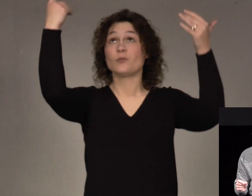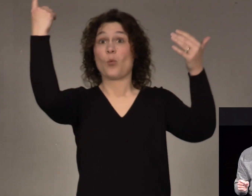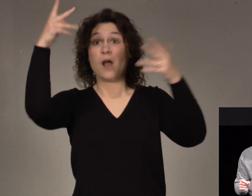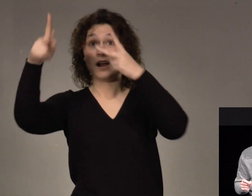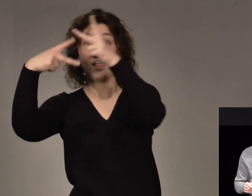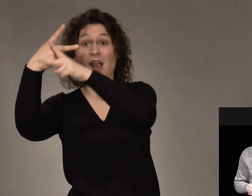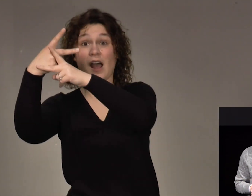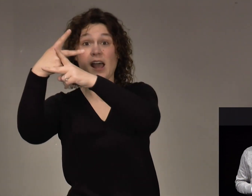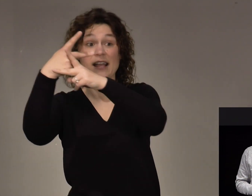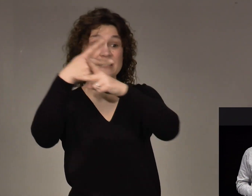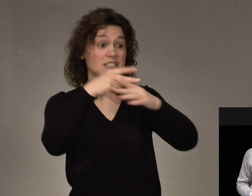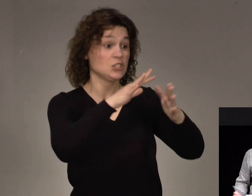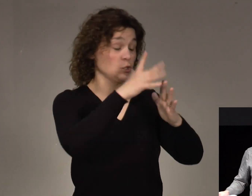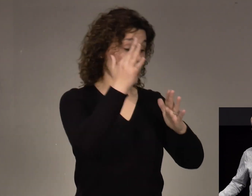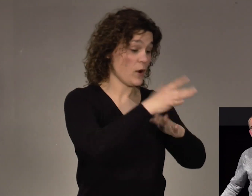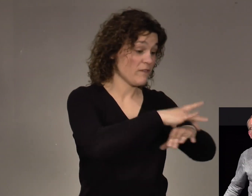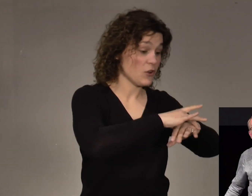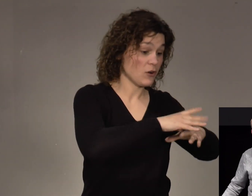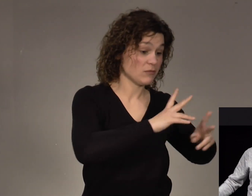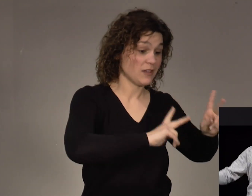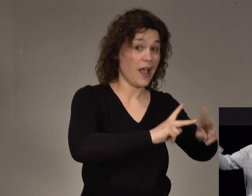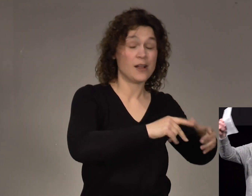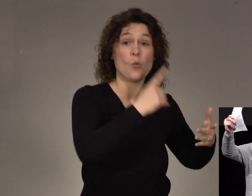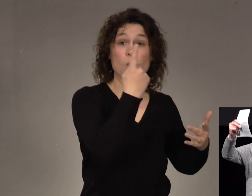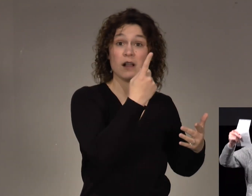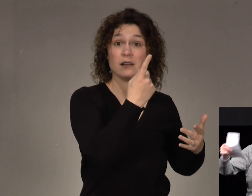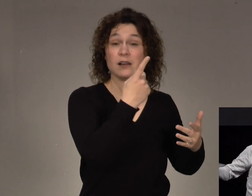earthly is of another. There's the glory of the Sun; the glory of the Moon; the